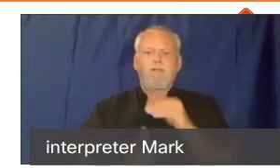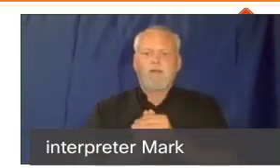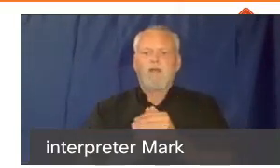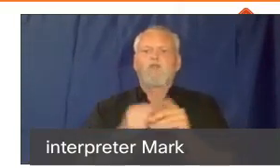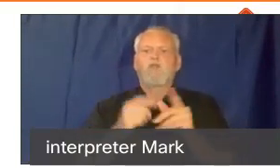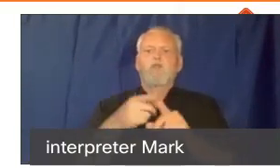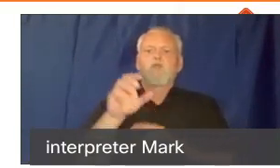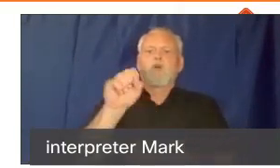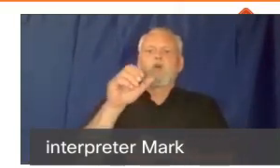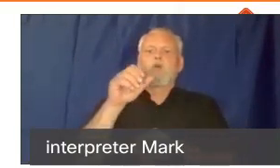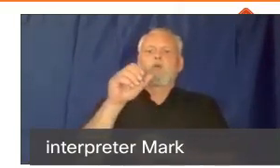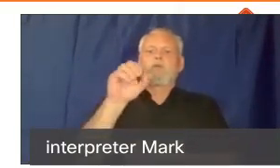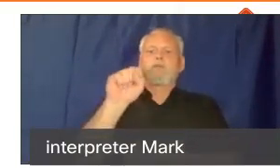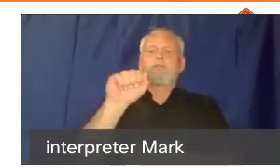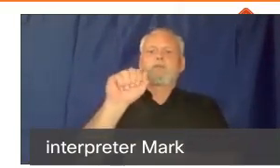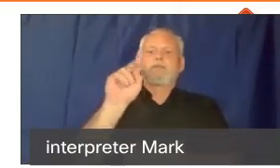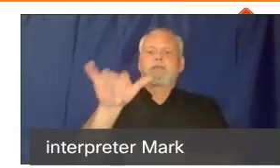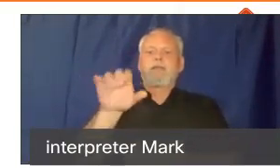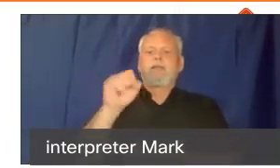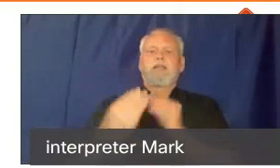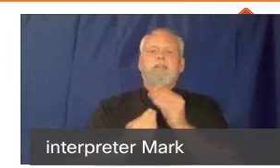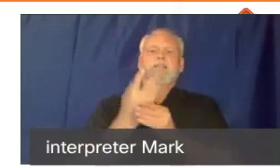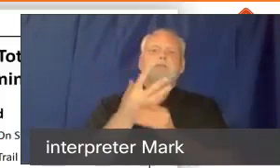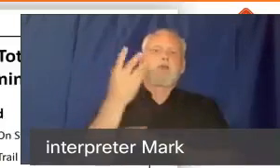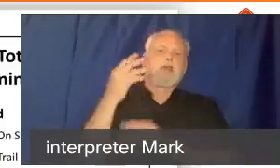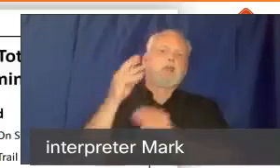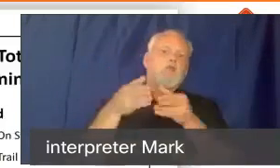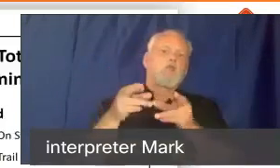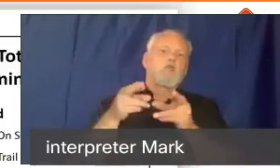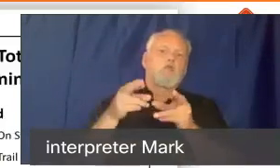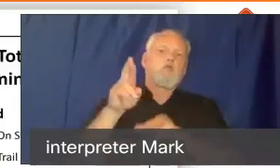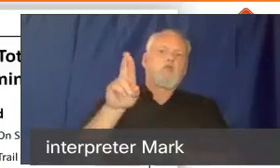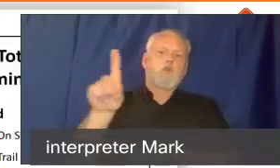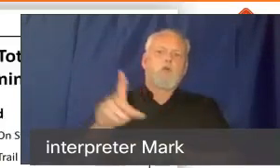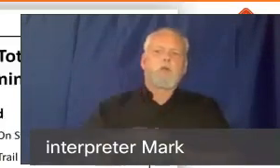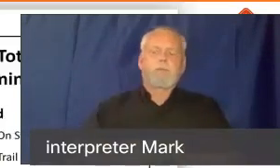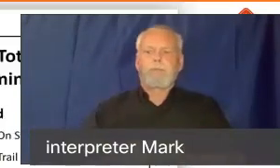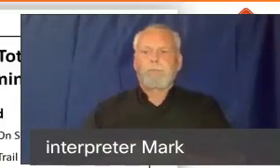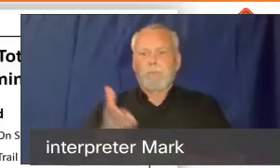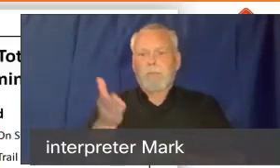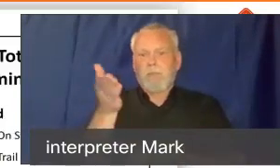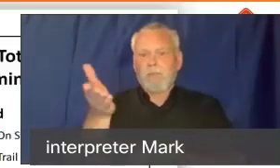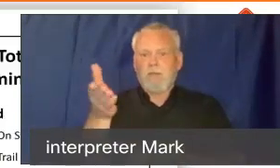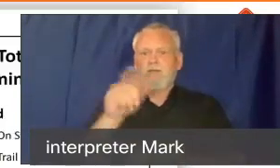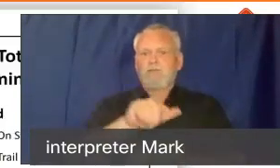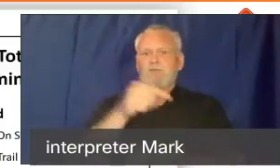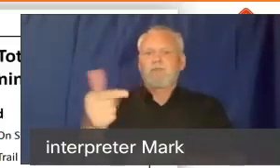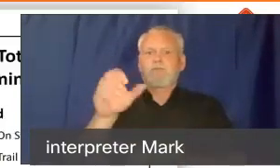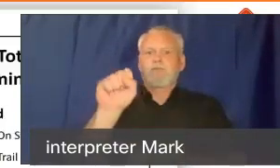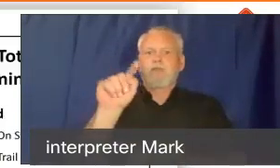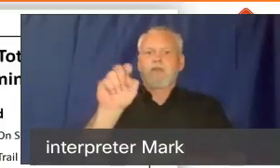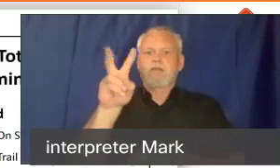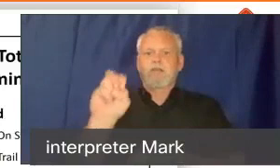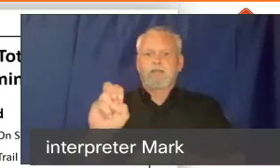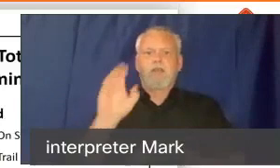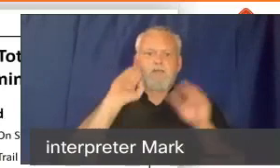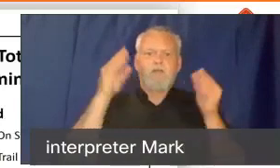Broad next slide and here was trying to Steve who will start that focus here for the design.